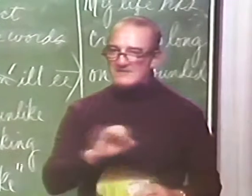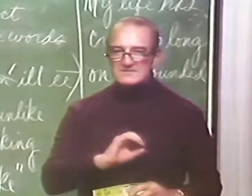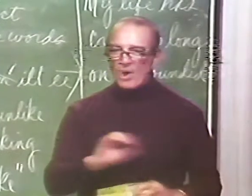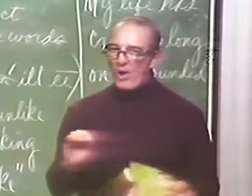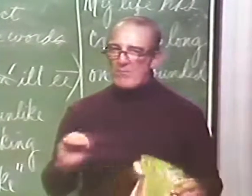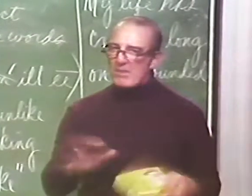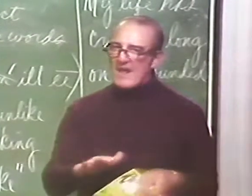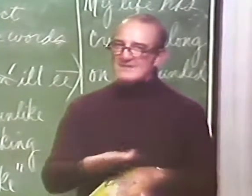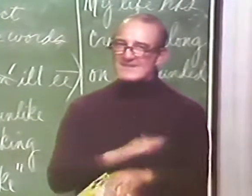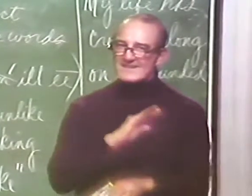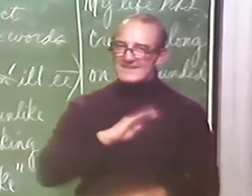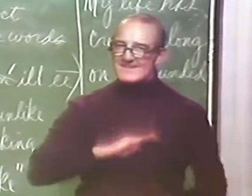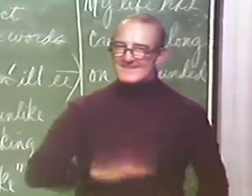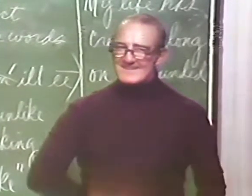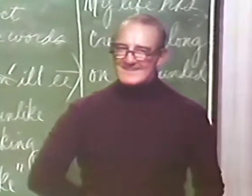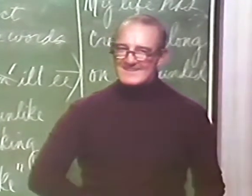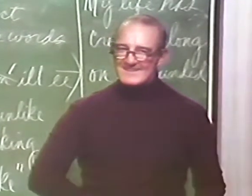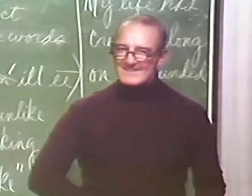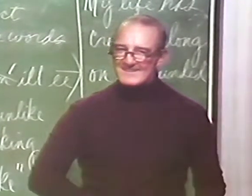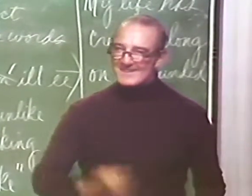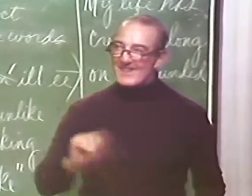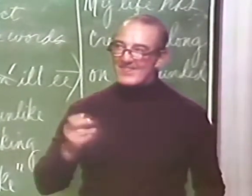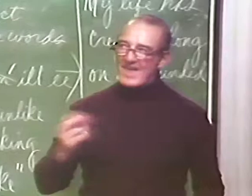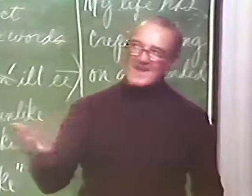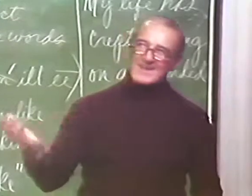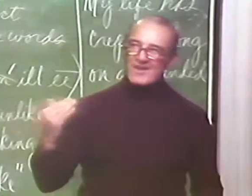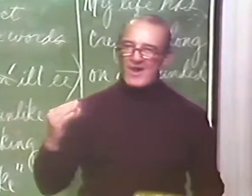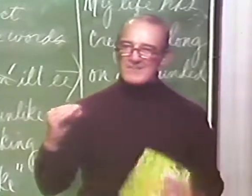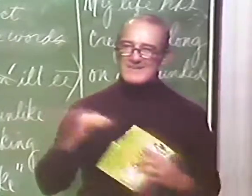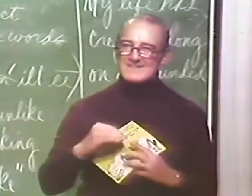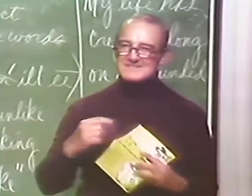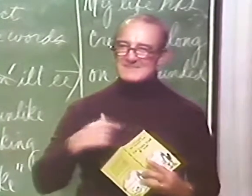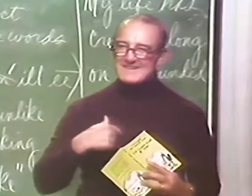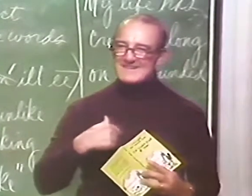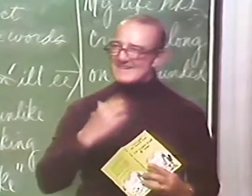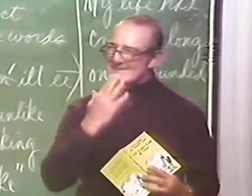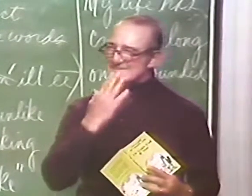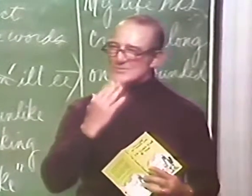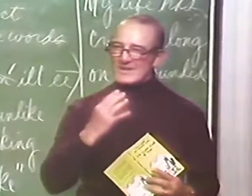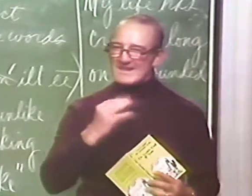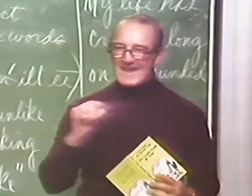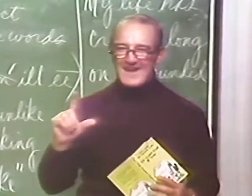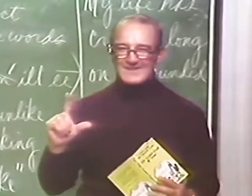"IN DELAY THERE LIES NO PLENTY--